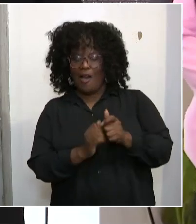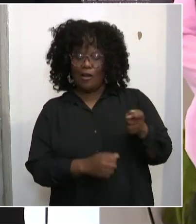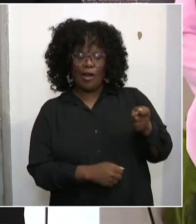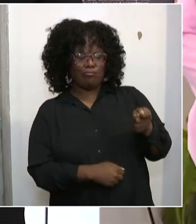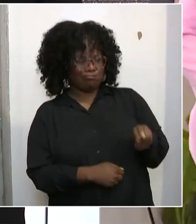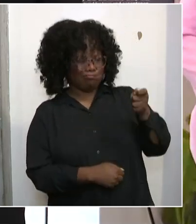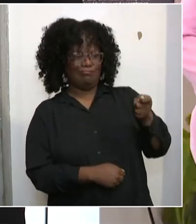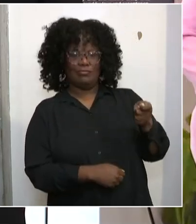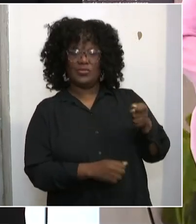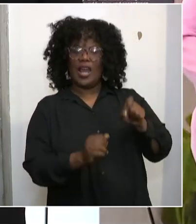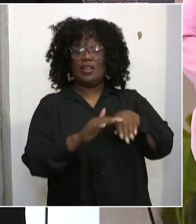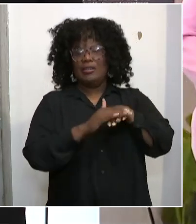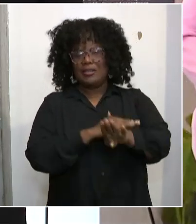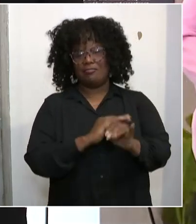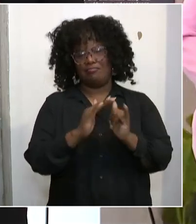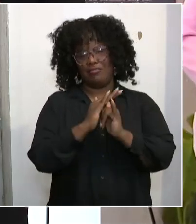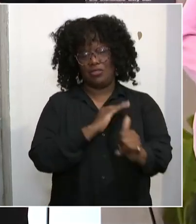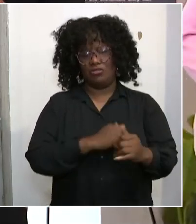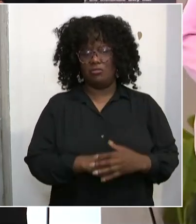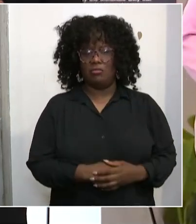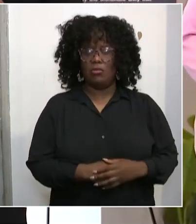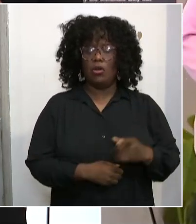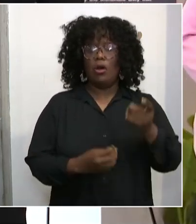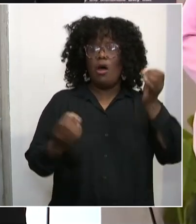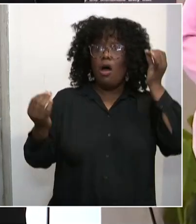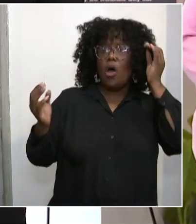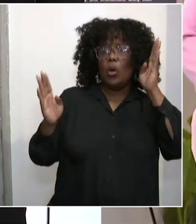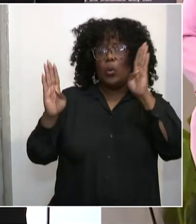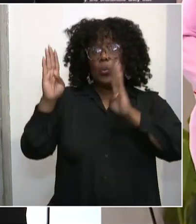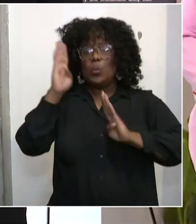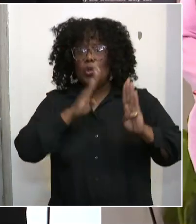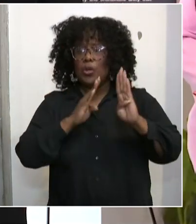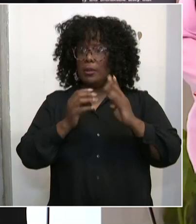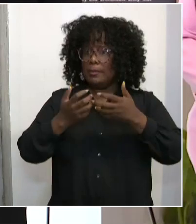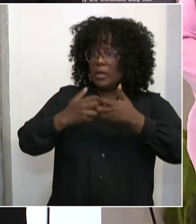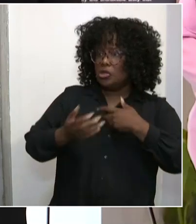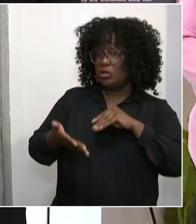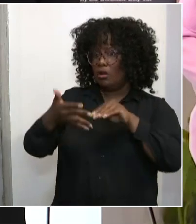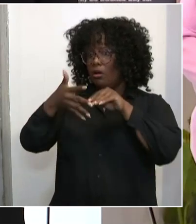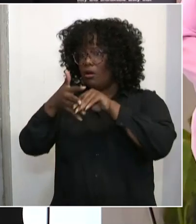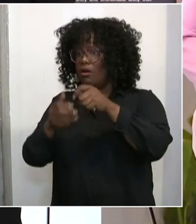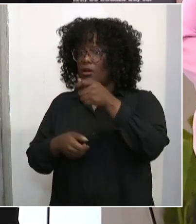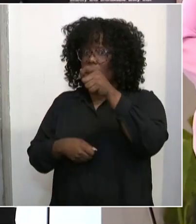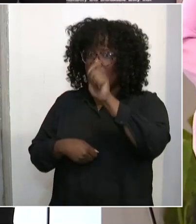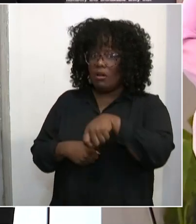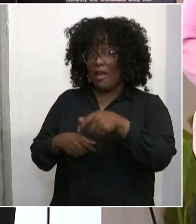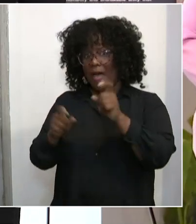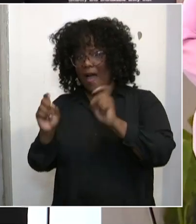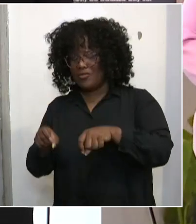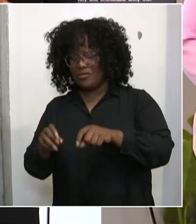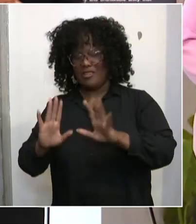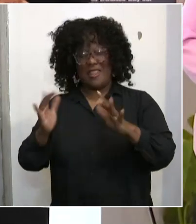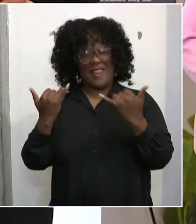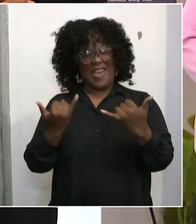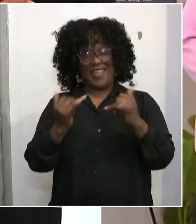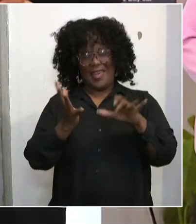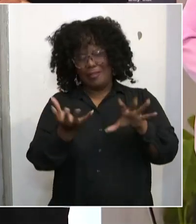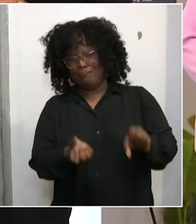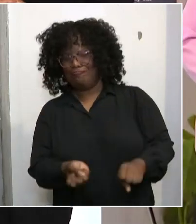Fridge vending machine. Just tap, go about your day. We're trying to make it easy for you to get around. We also launched a new app last week called Metro Pulse.